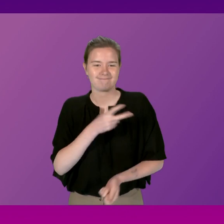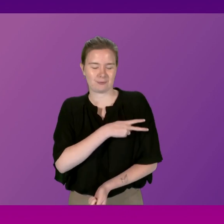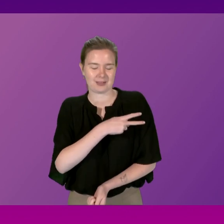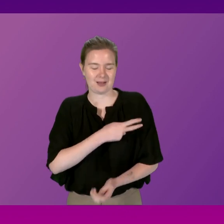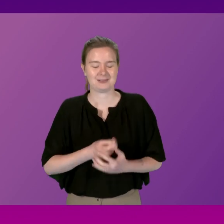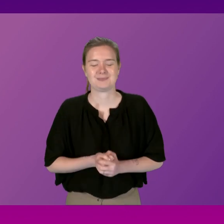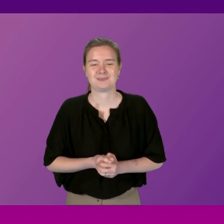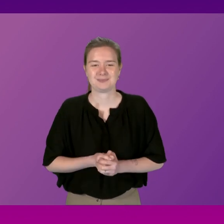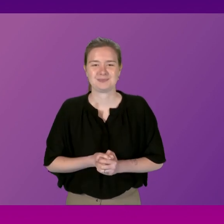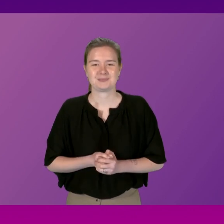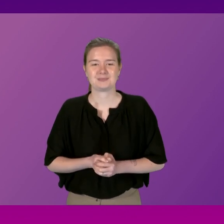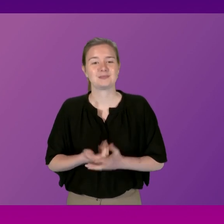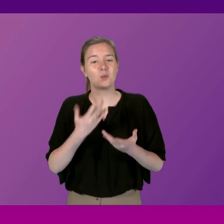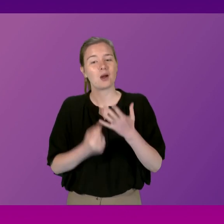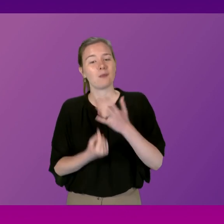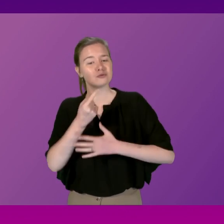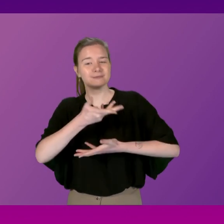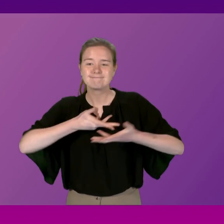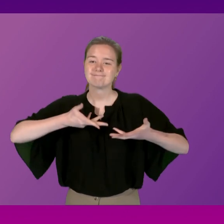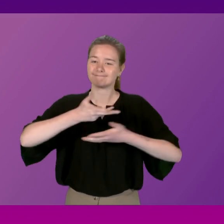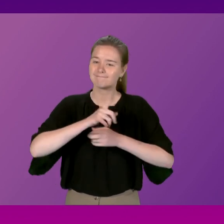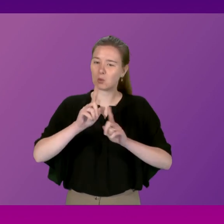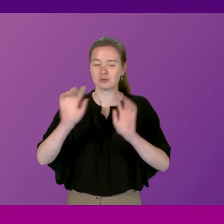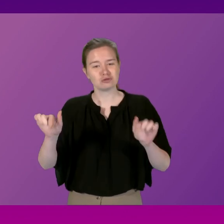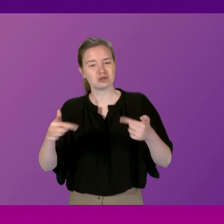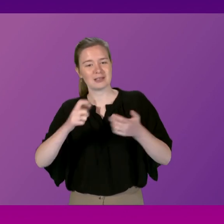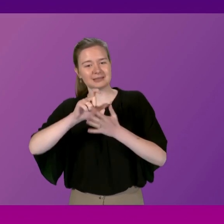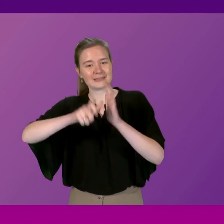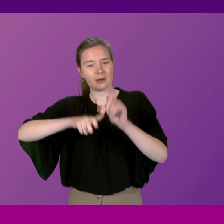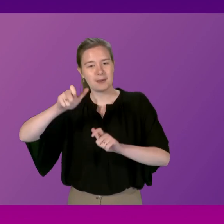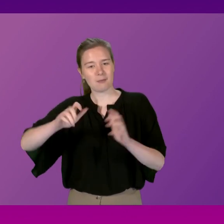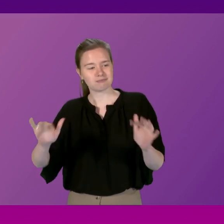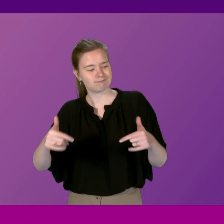I welcome the chance today to talk about the challenges that disabled people face in Scotland.